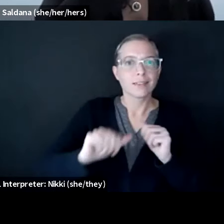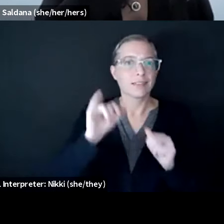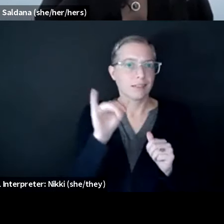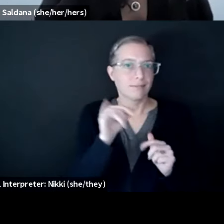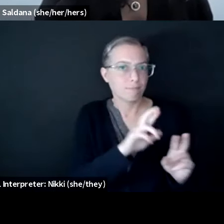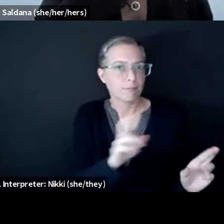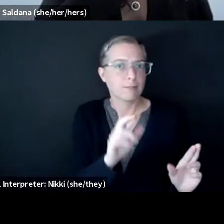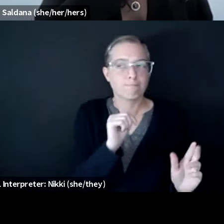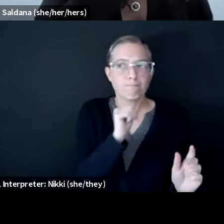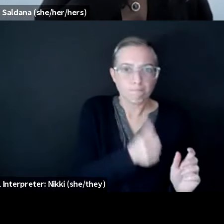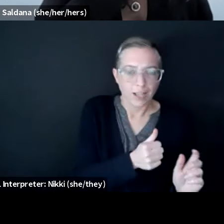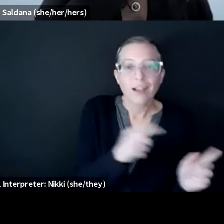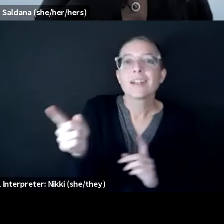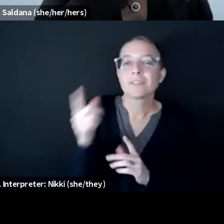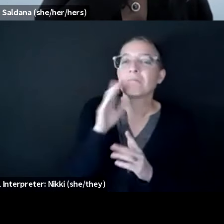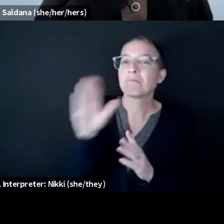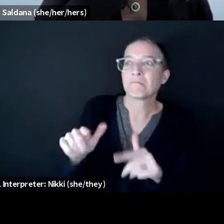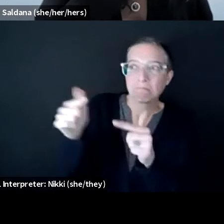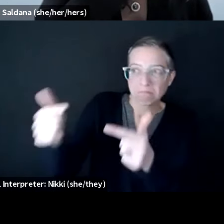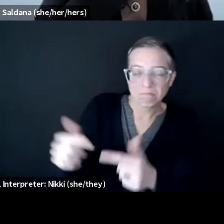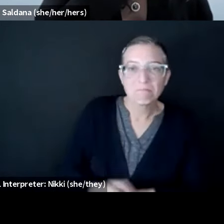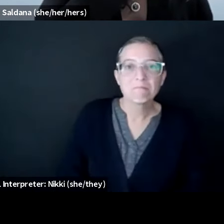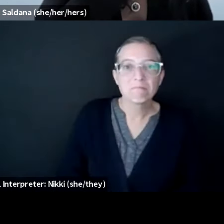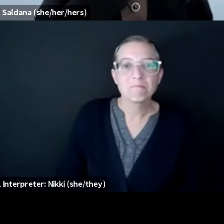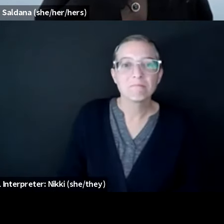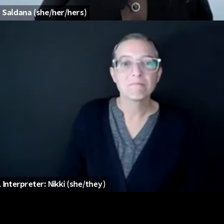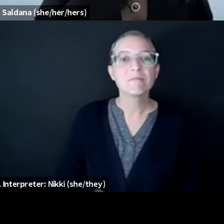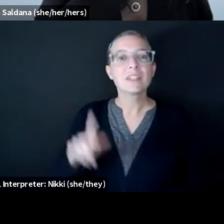Melissa Dattalo: and talk about their readiness assessments. Kris Krasnowski: yeah well.